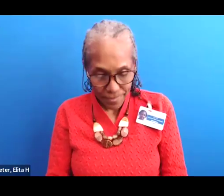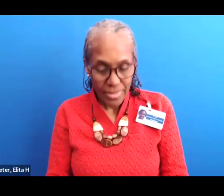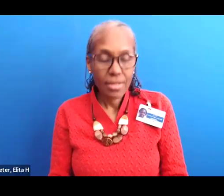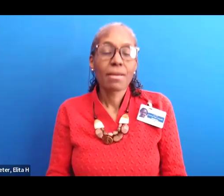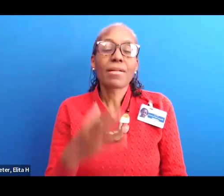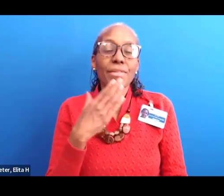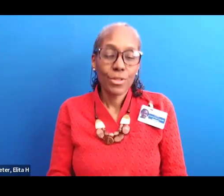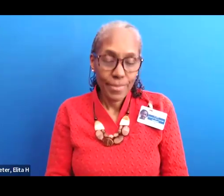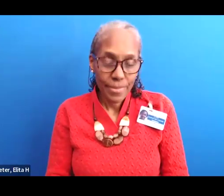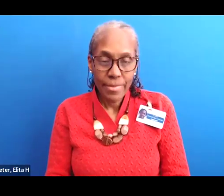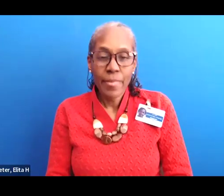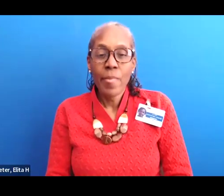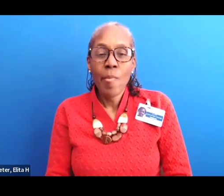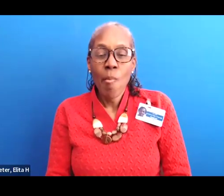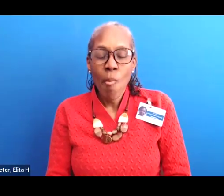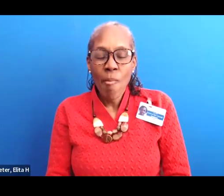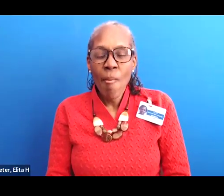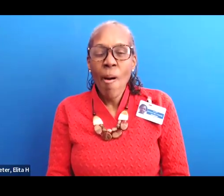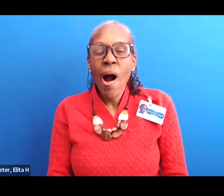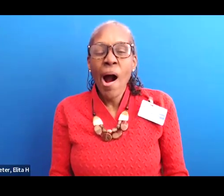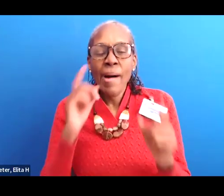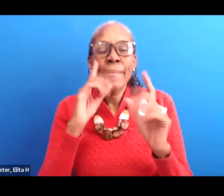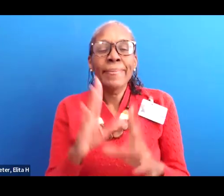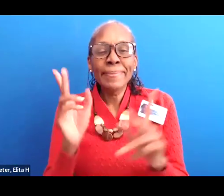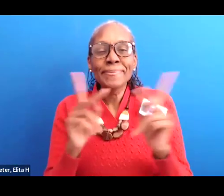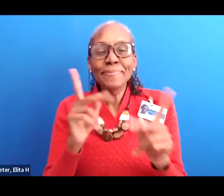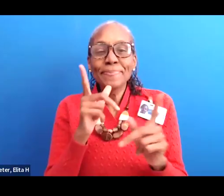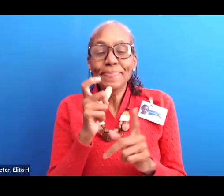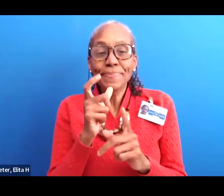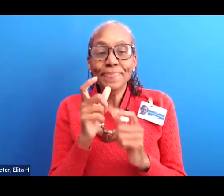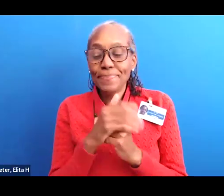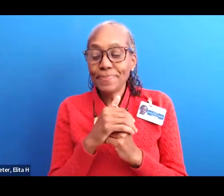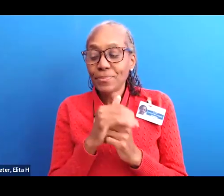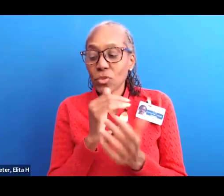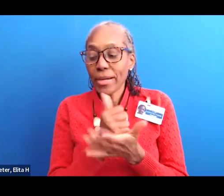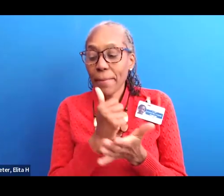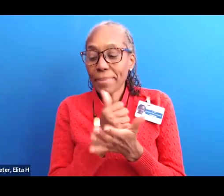That's a great, see, it's lovely to have people who are helping at all times.